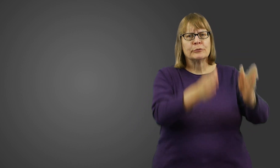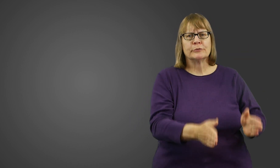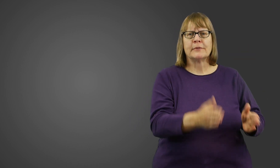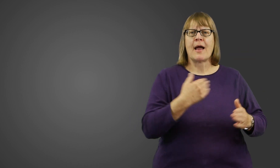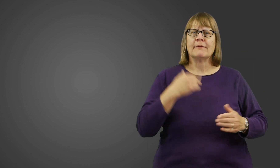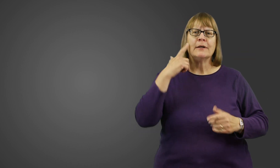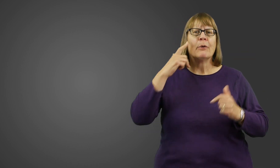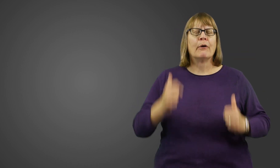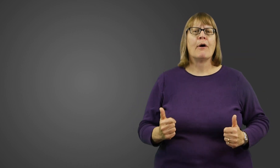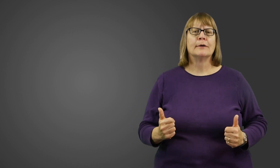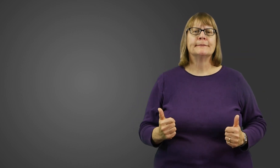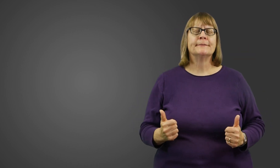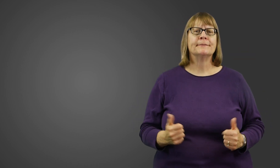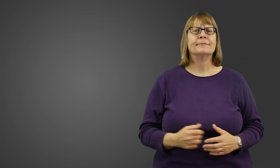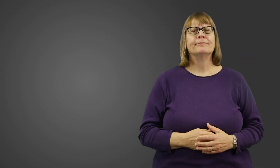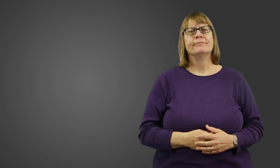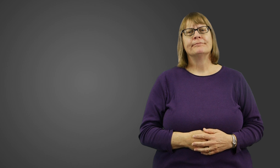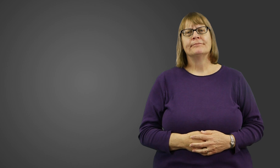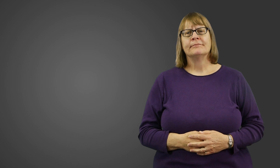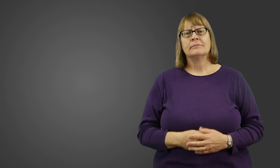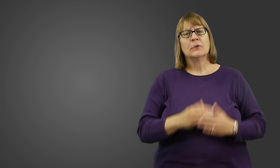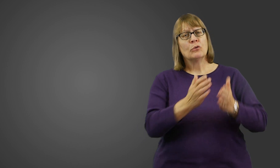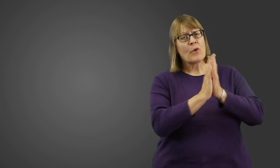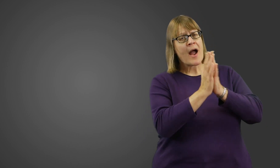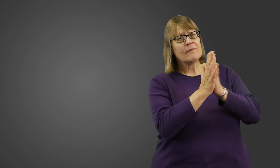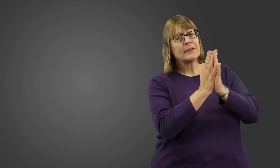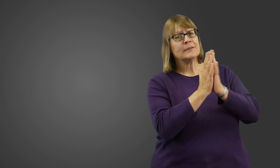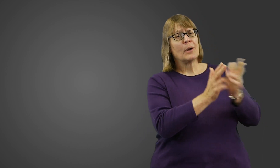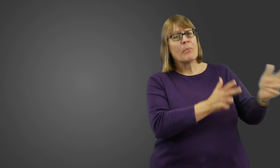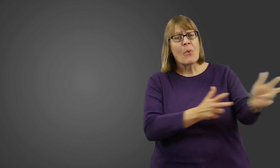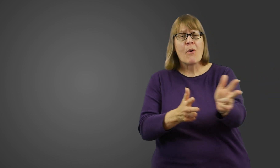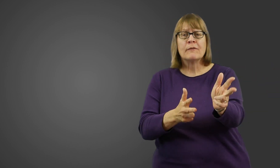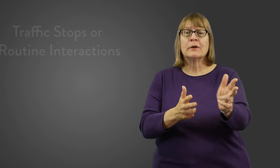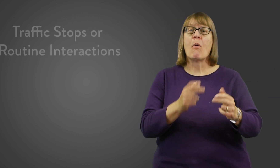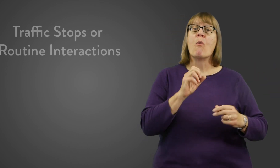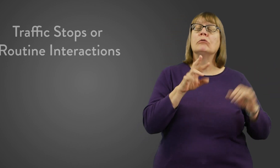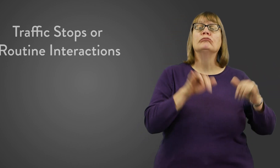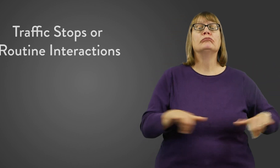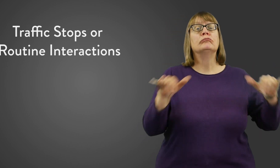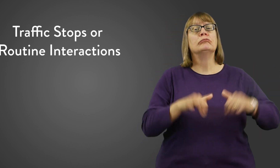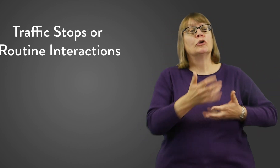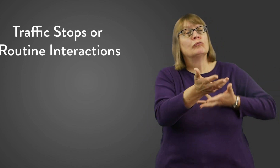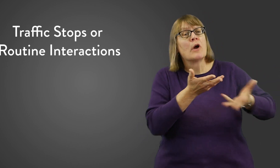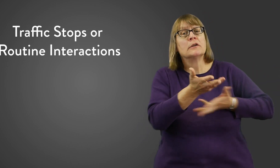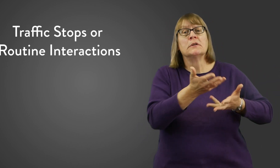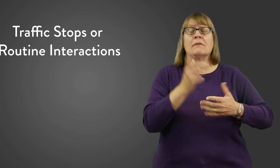communication accommodations if the person you're interacting with has a hearing loss.